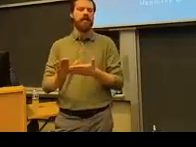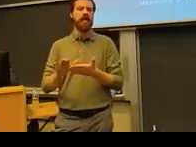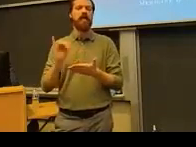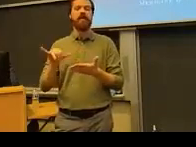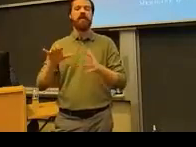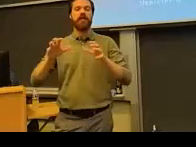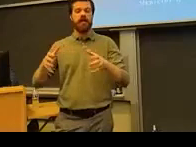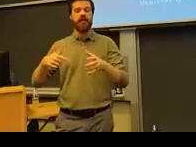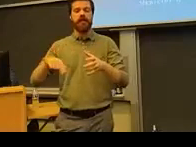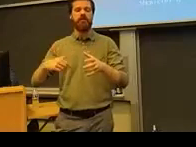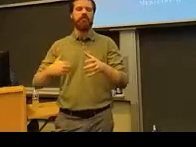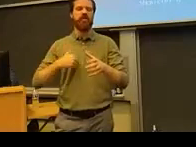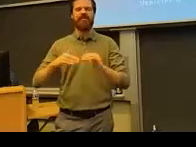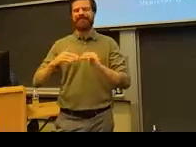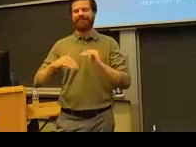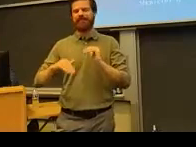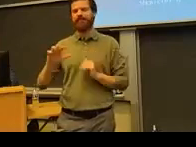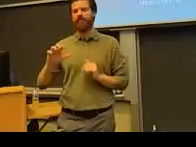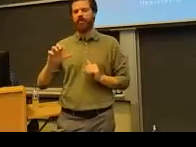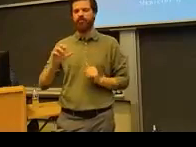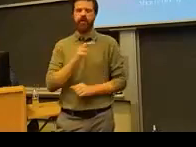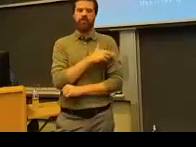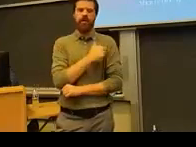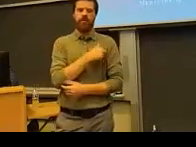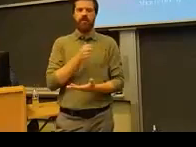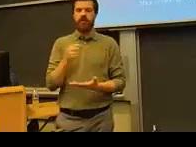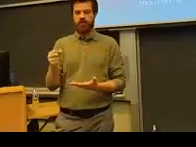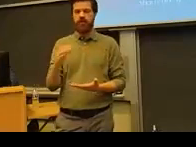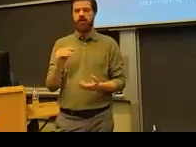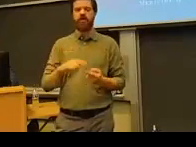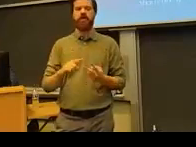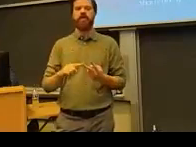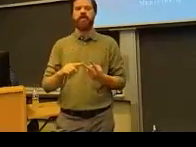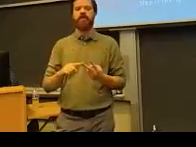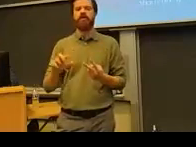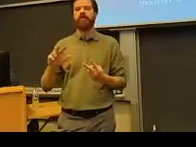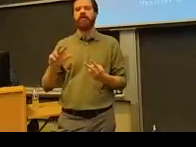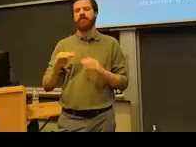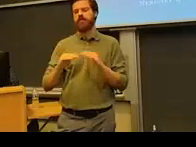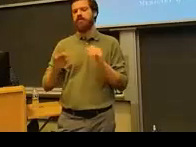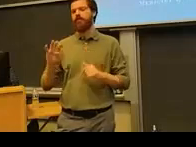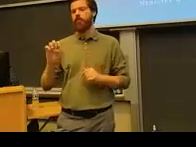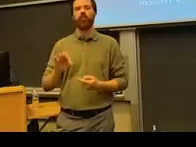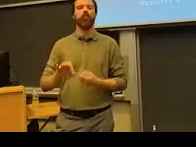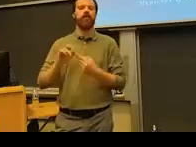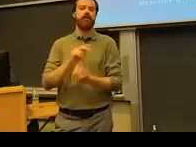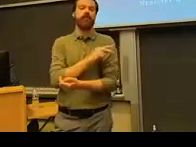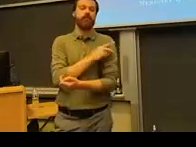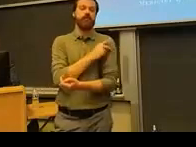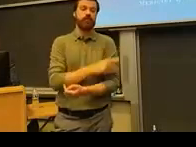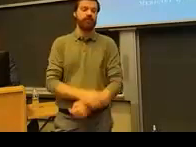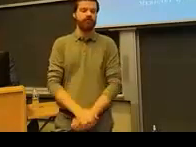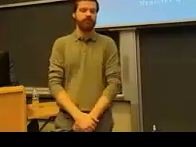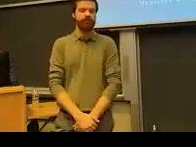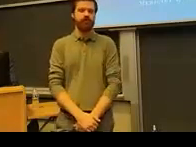about uh just under 500 hospitalizations and uh just under 400 unique patients uh you you can